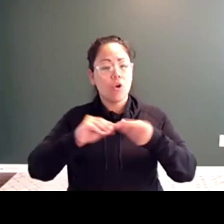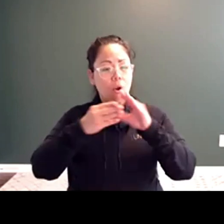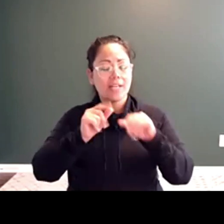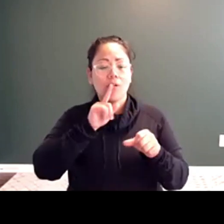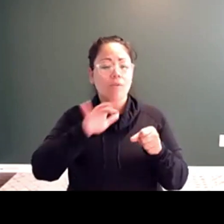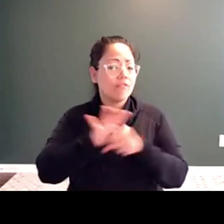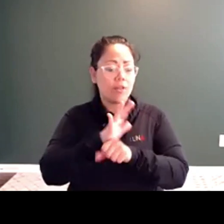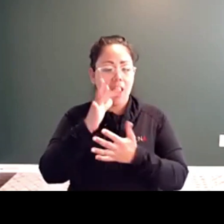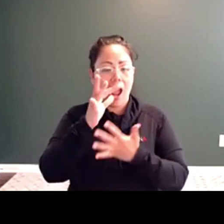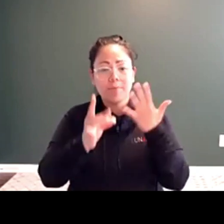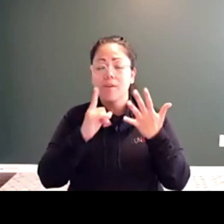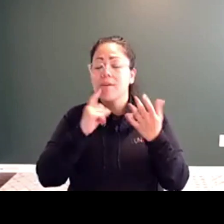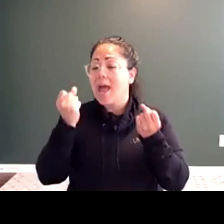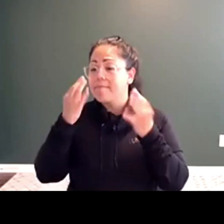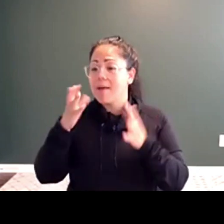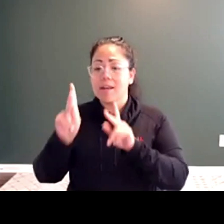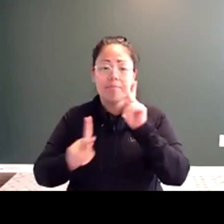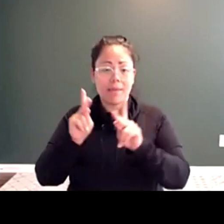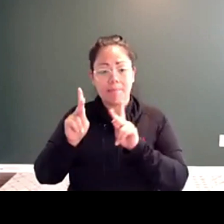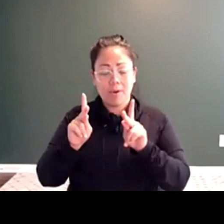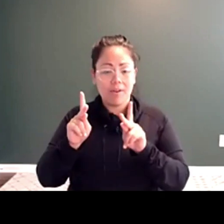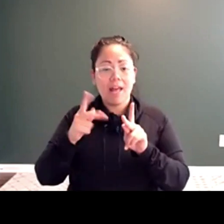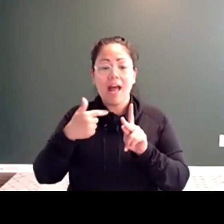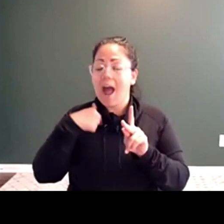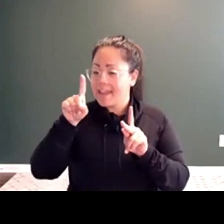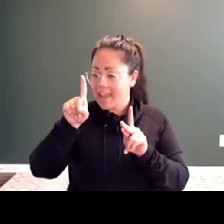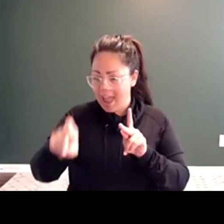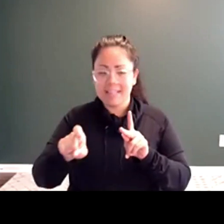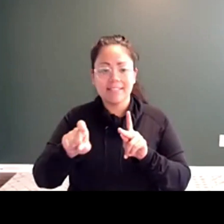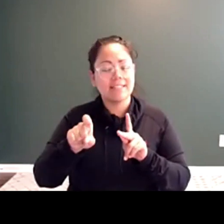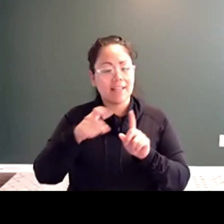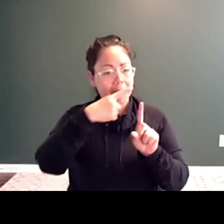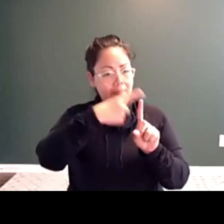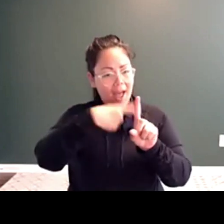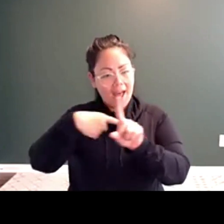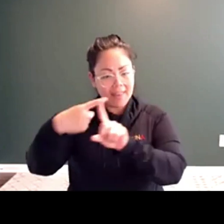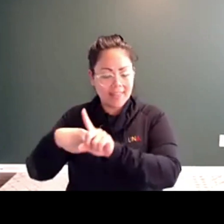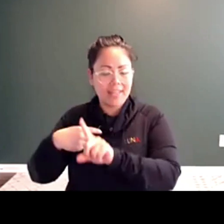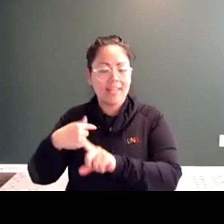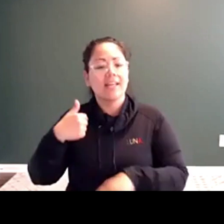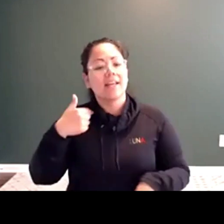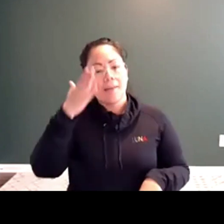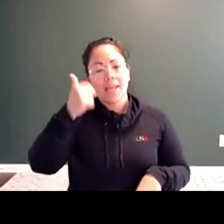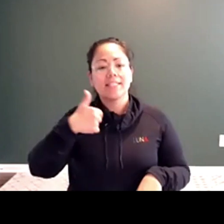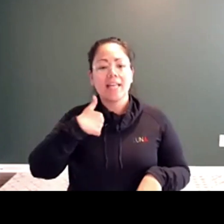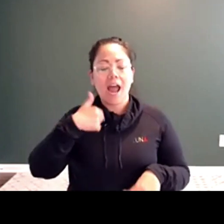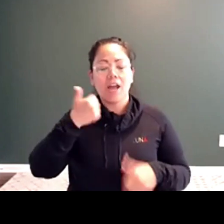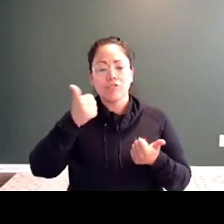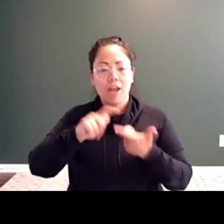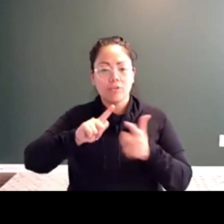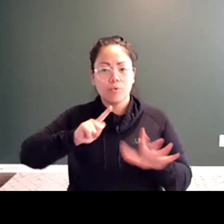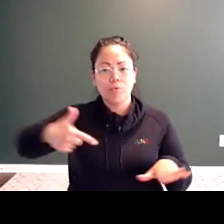There are plenty of people I ask every month I go 'cause I also try to rotate it between gender